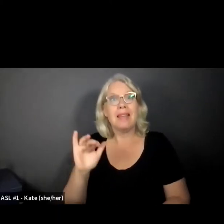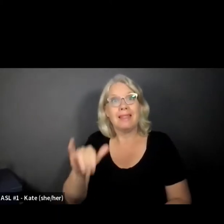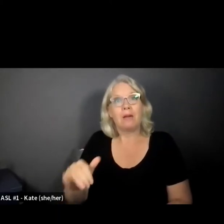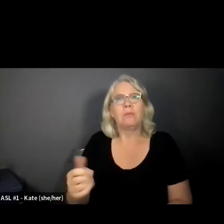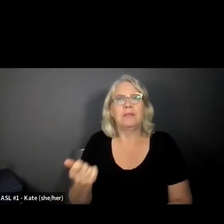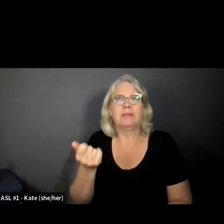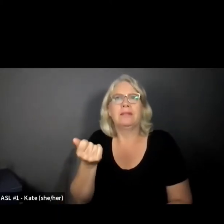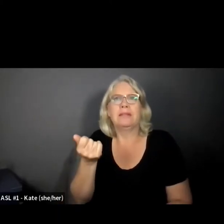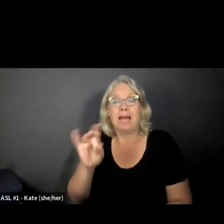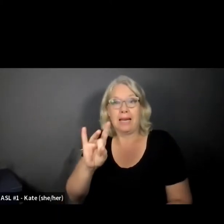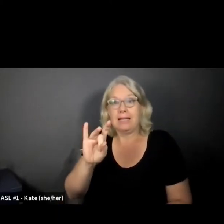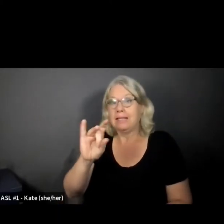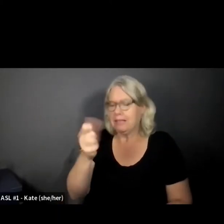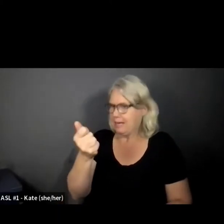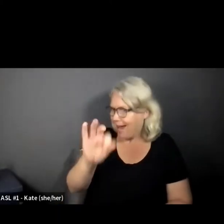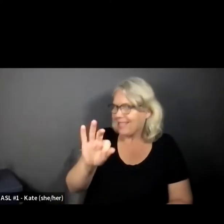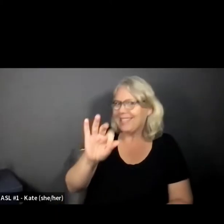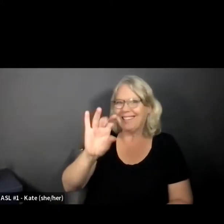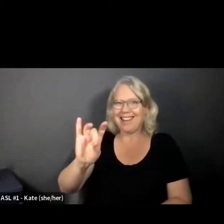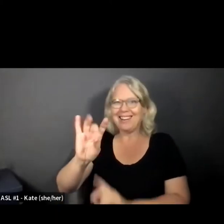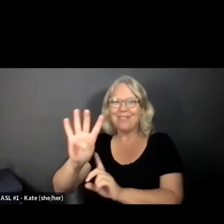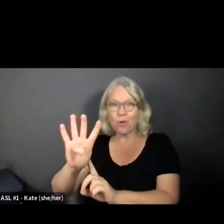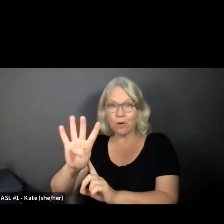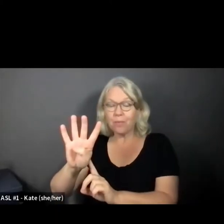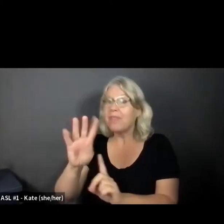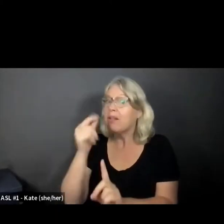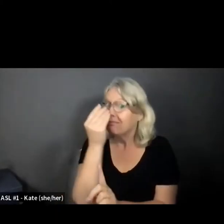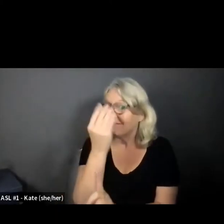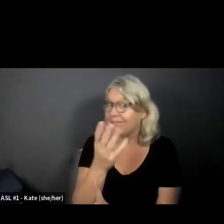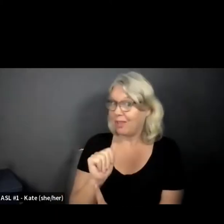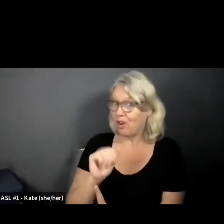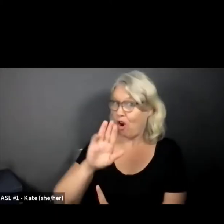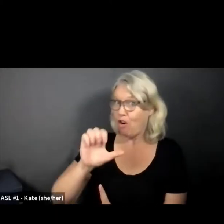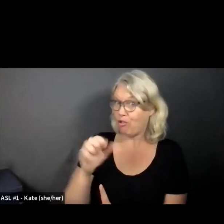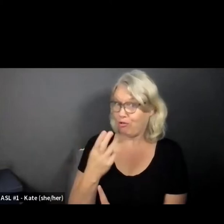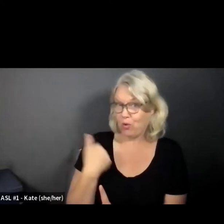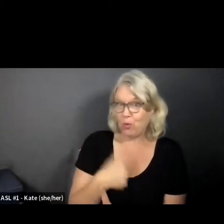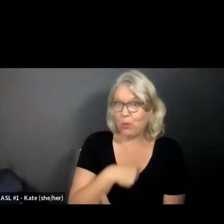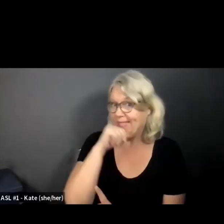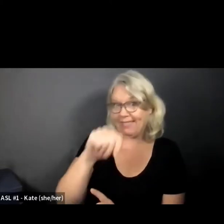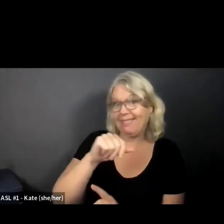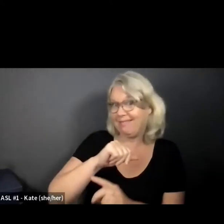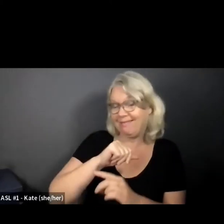I MENTION IT BECAUSE OUR OLD FRIEND DAVID LEPOFSKY WAS COUNSEL ON BEHALF OF THE HUMAN